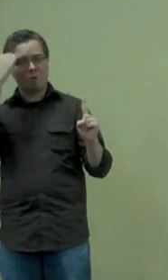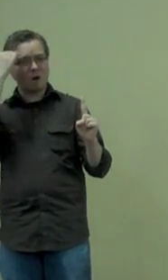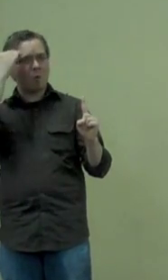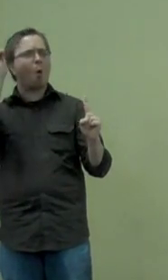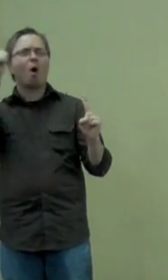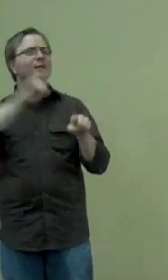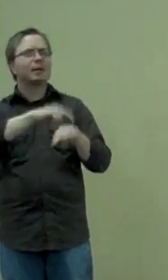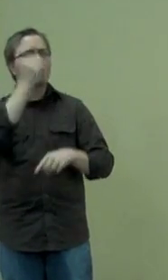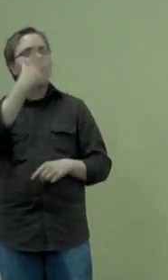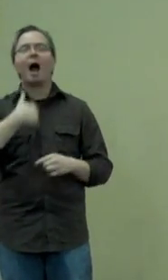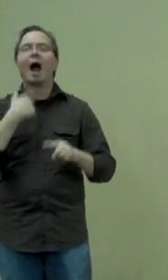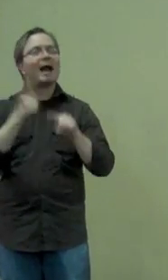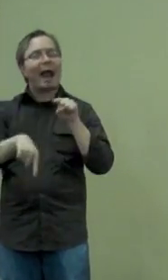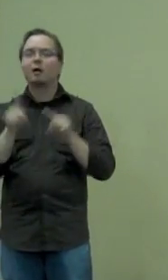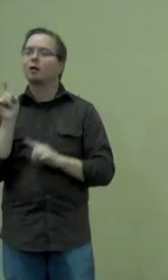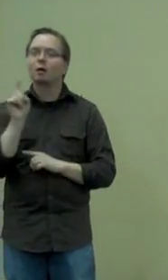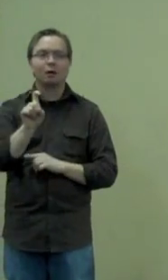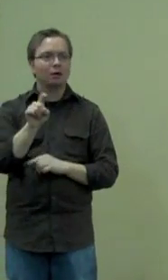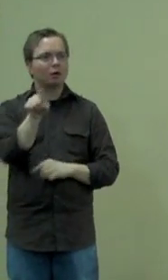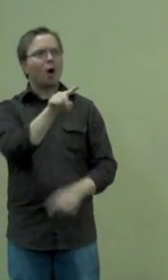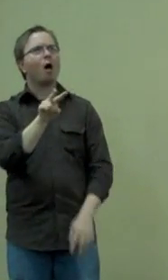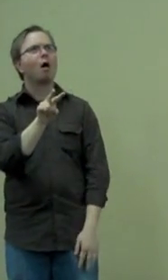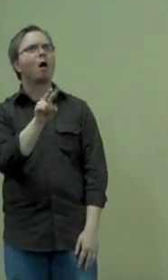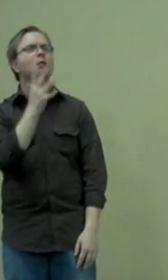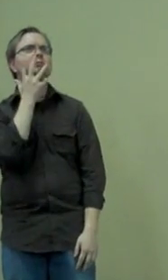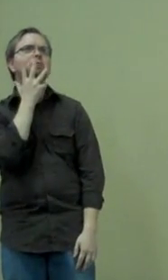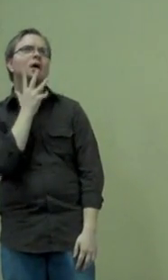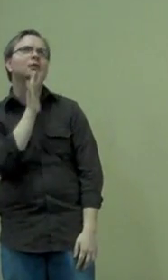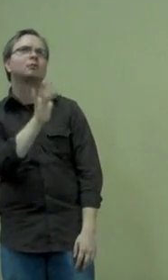I can't just use public, you guys are like sad for me. Alright. Well this is good.